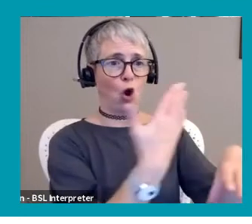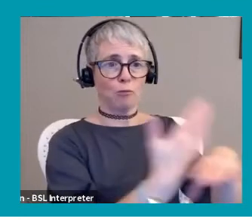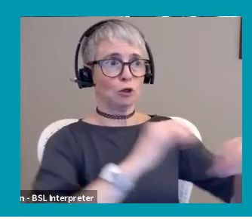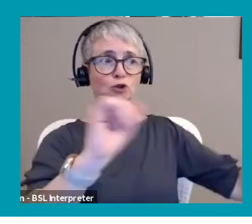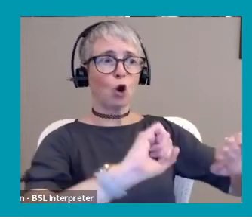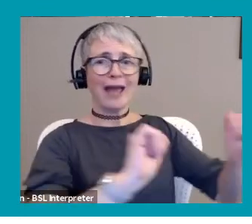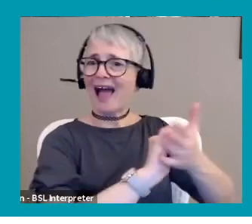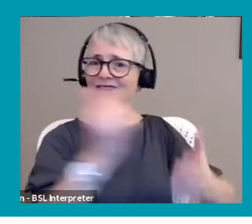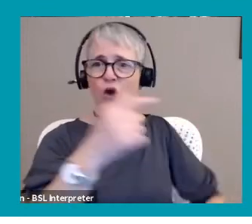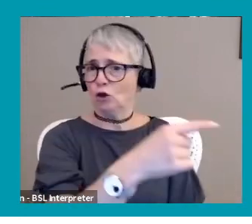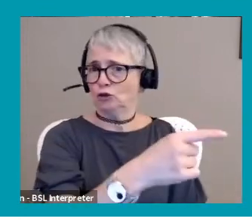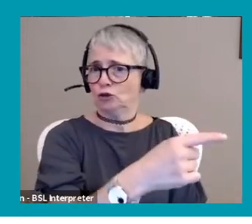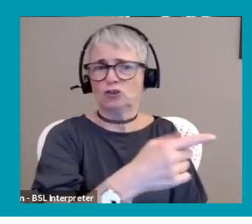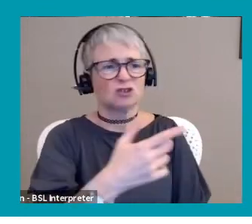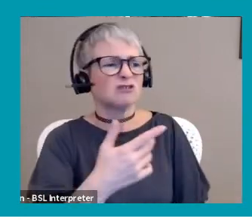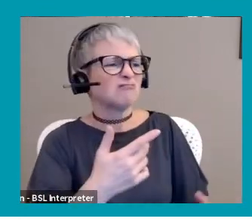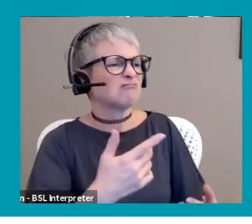got around to finalizing what is going to be in the job.